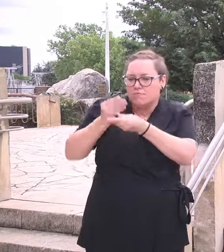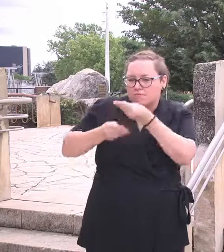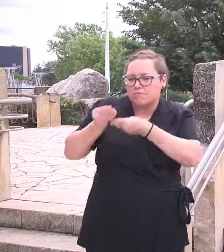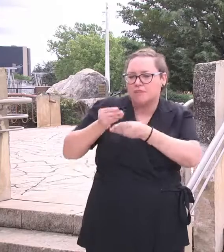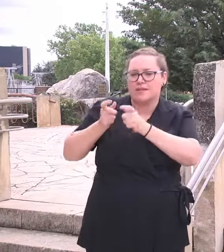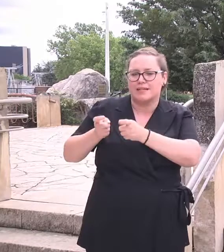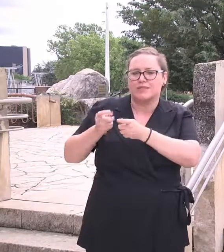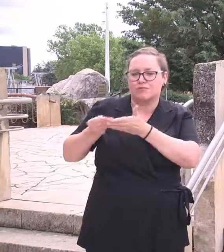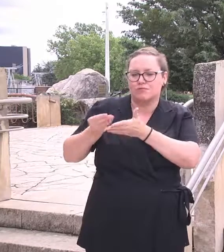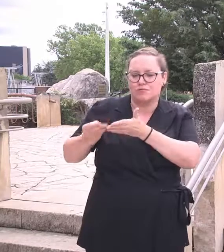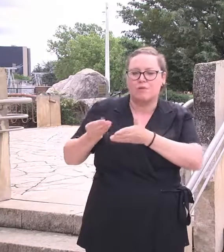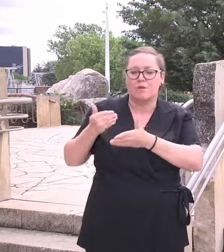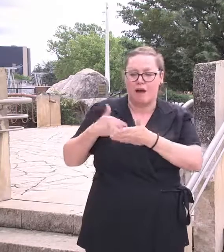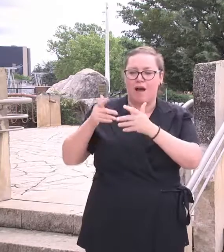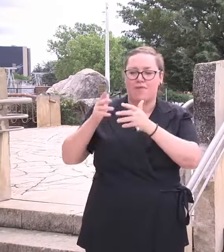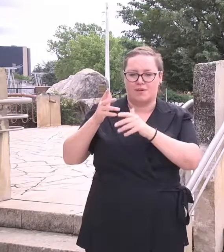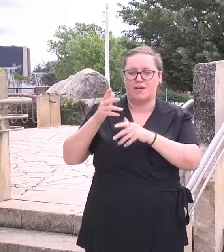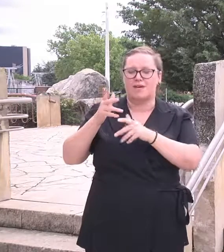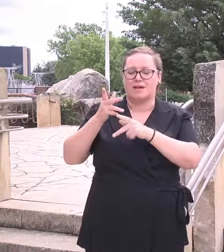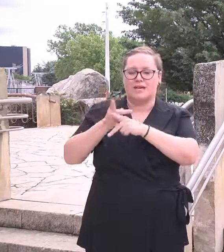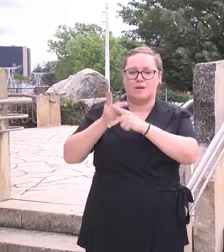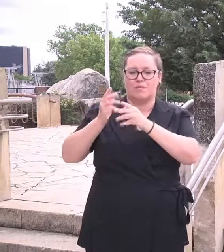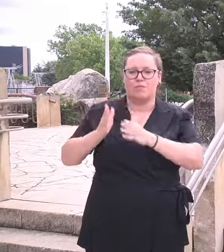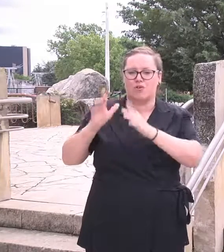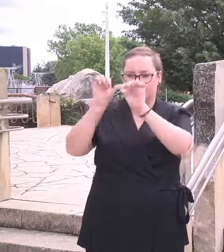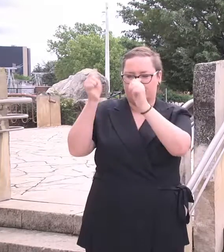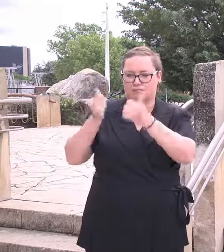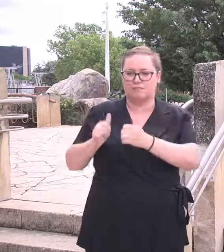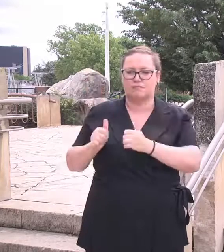keeper merch we've got some really exciting t-shirts and uh hoodies to commemorate the